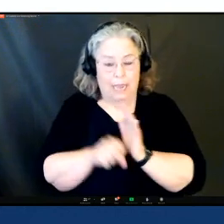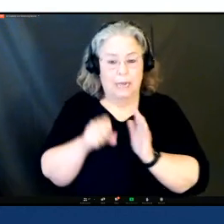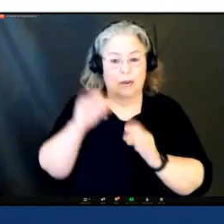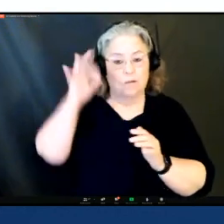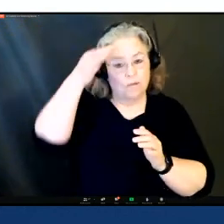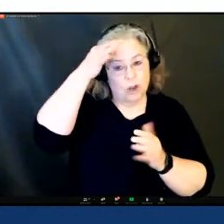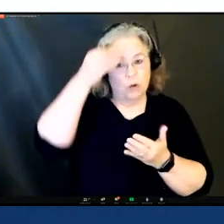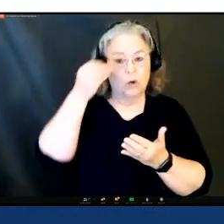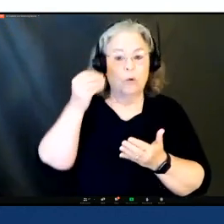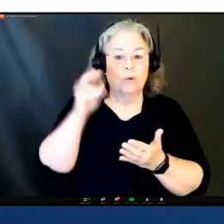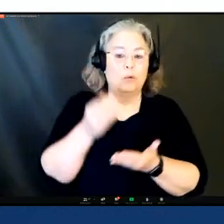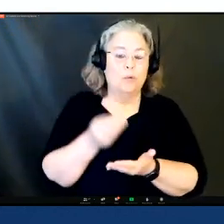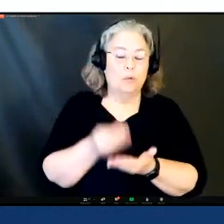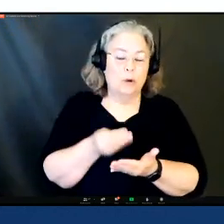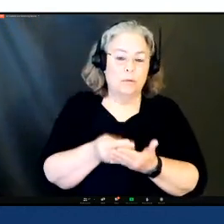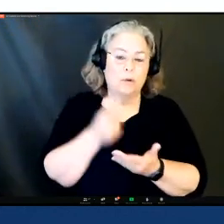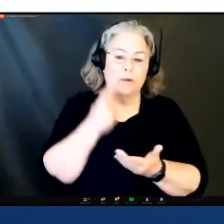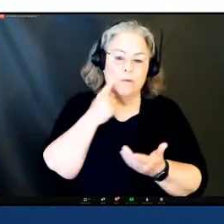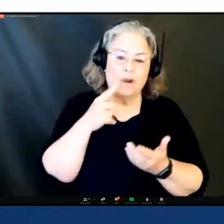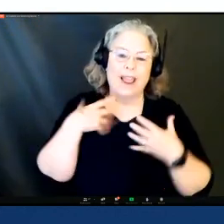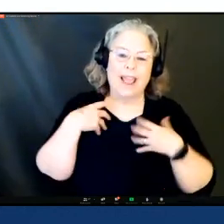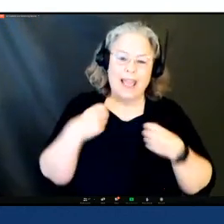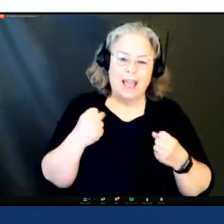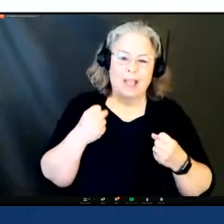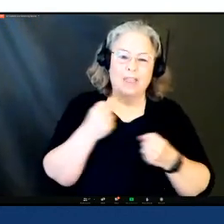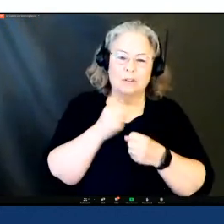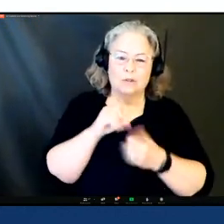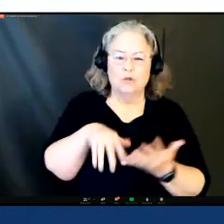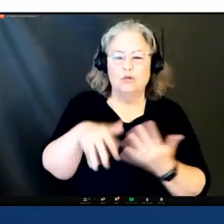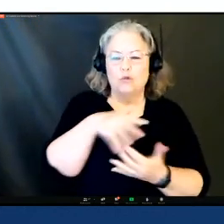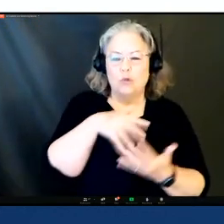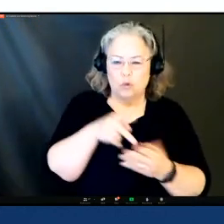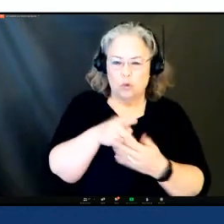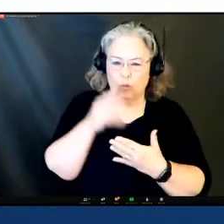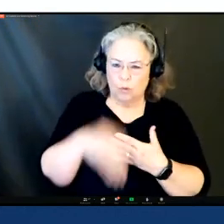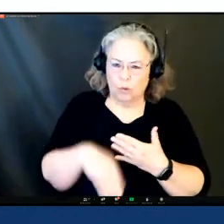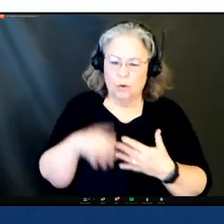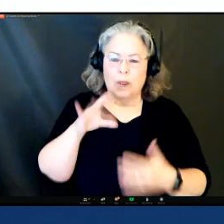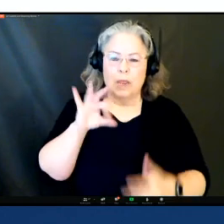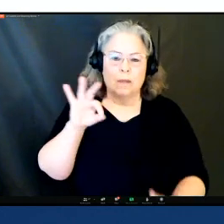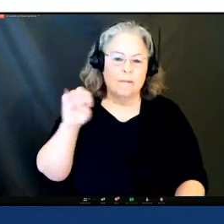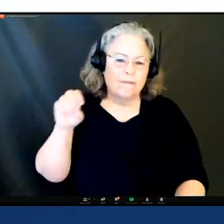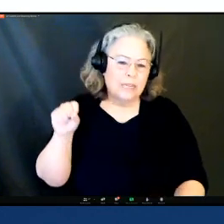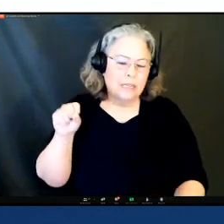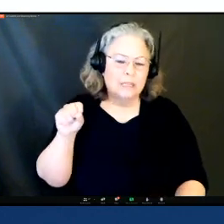as well as the fee revenue paid by those who receive services like garbage collection or water service.